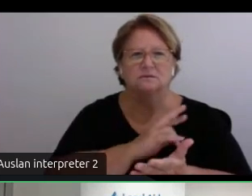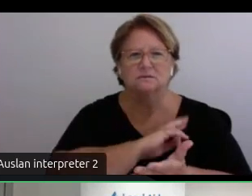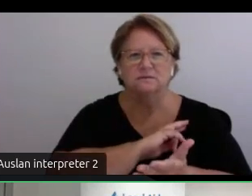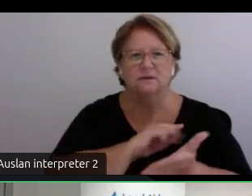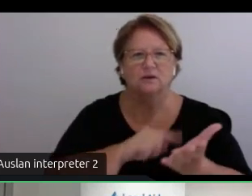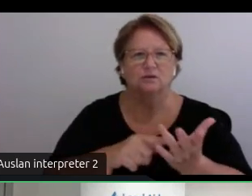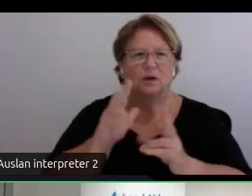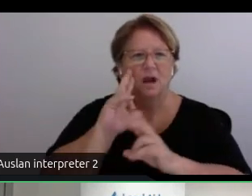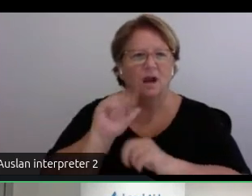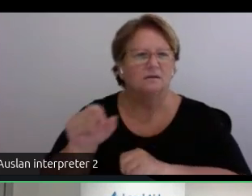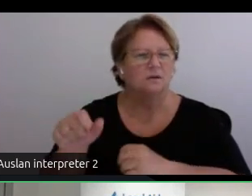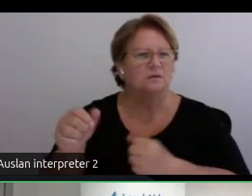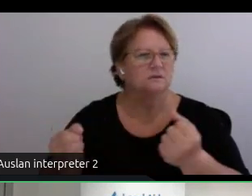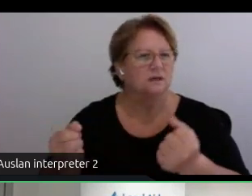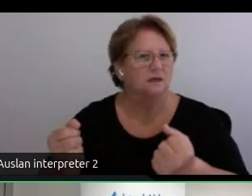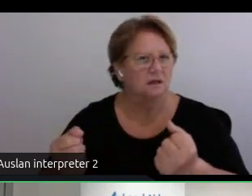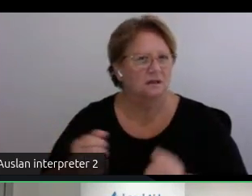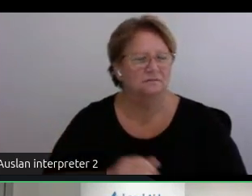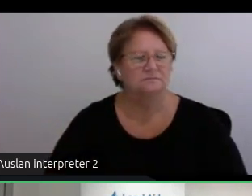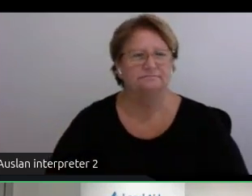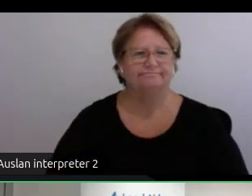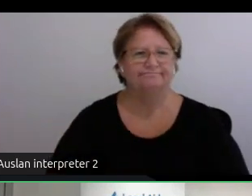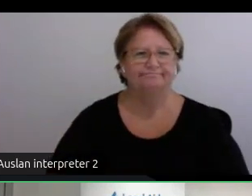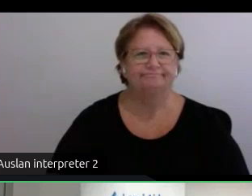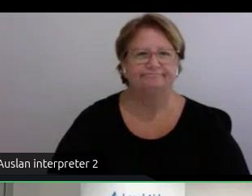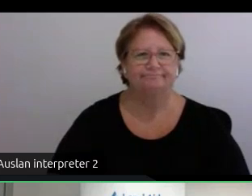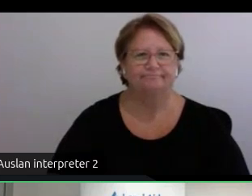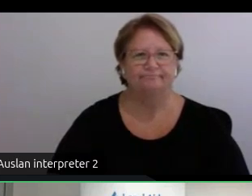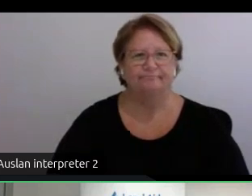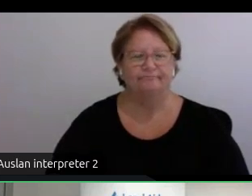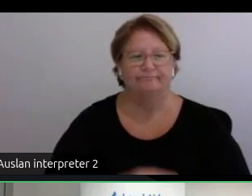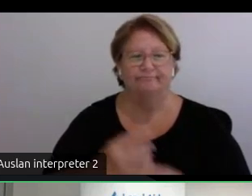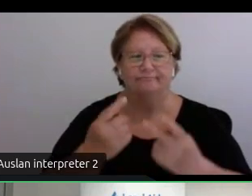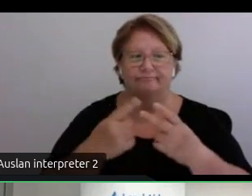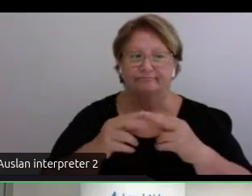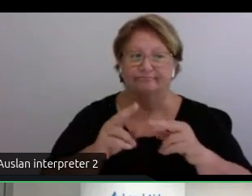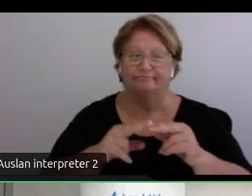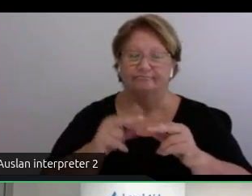um responsibilities to look after those cars. So that's something if if you encounter that